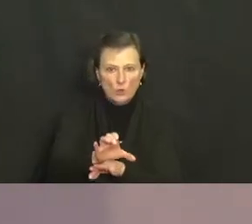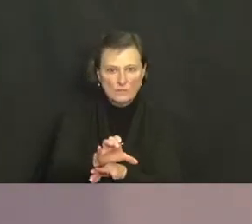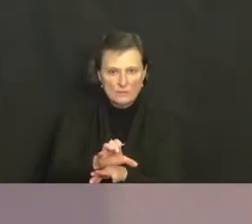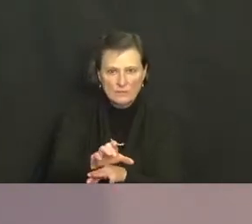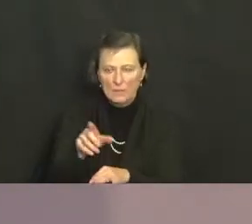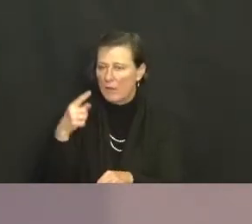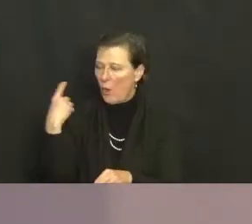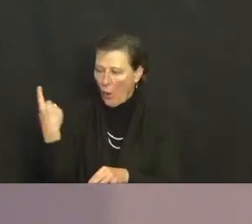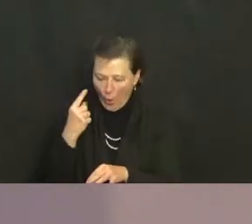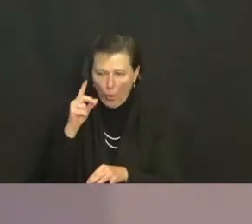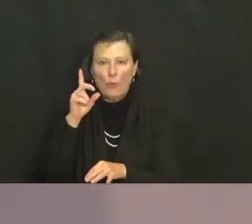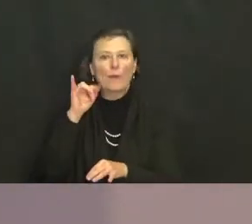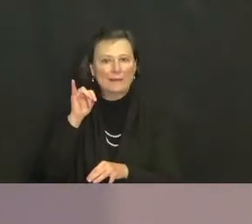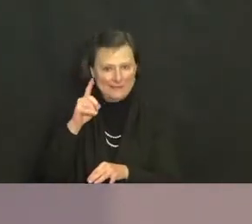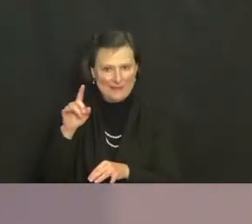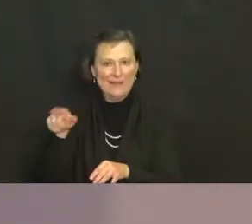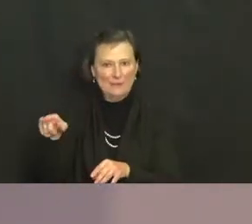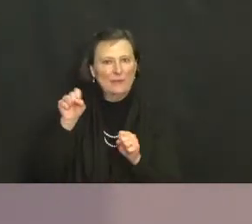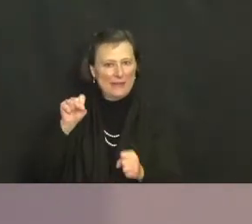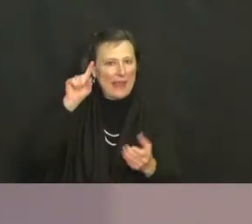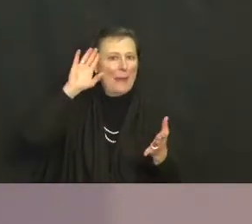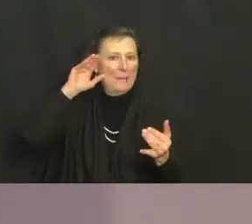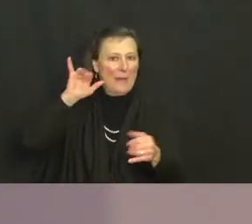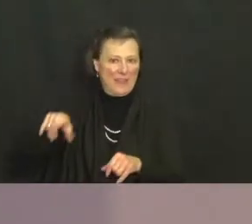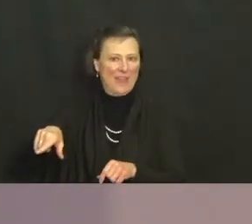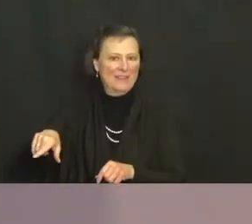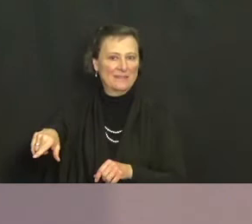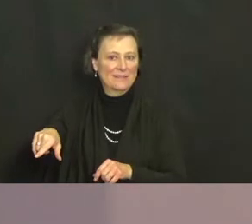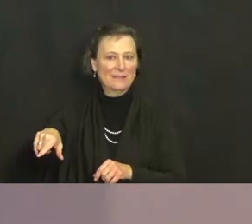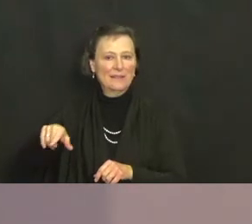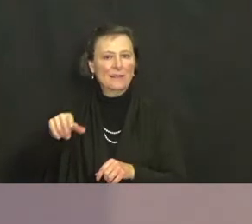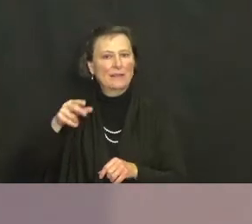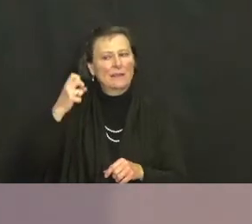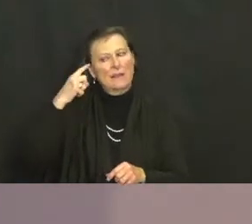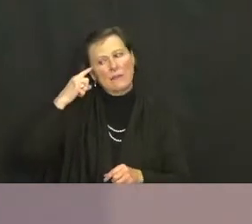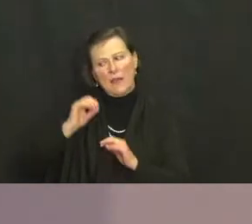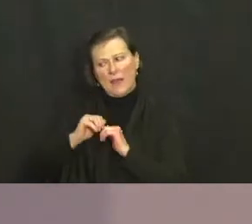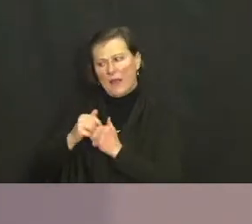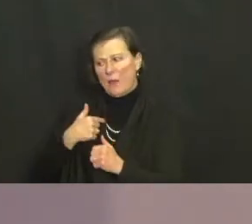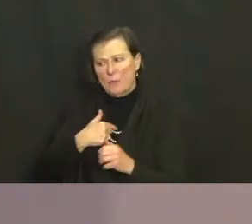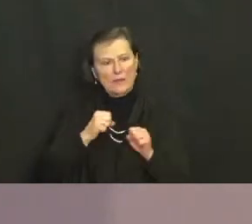You could expect it. He thought about this. How are we going to make the changes we need to make?